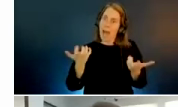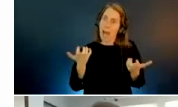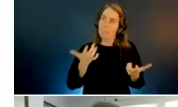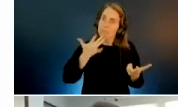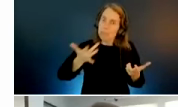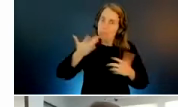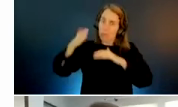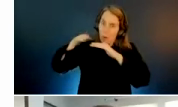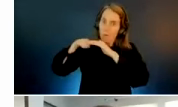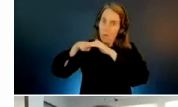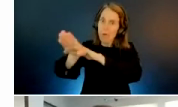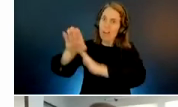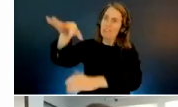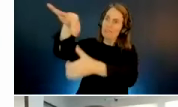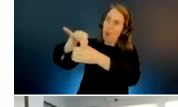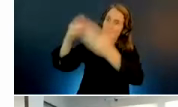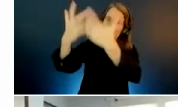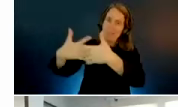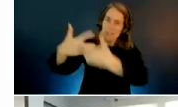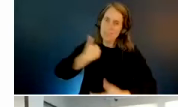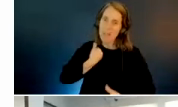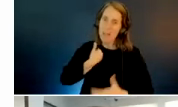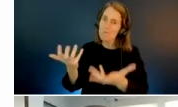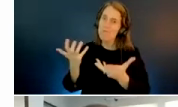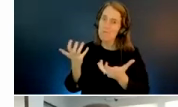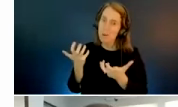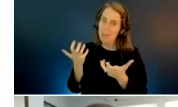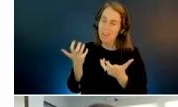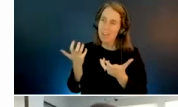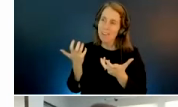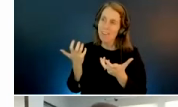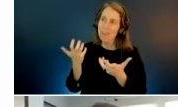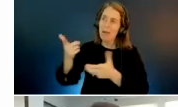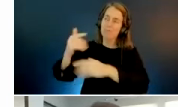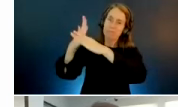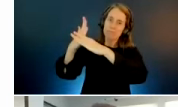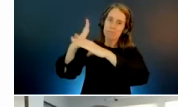um even if you successfully completed a curbside ballot we want to know about that